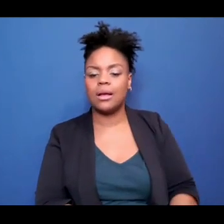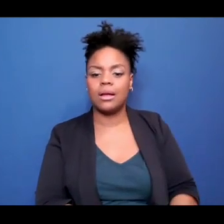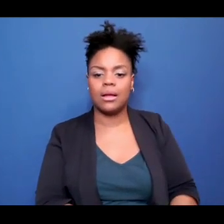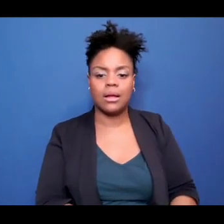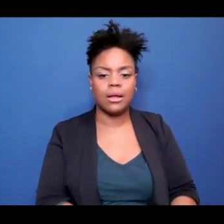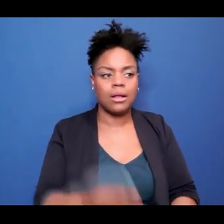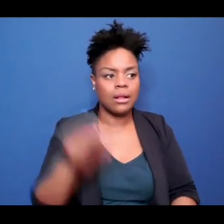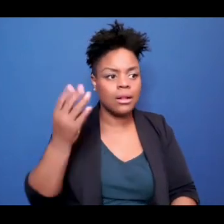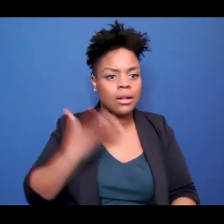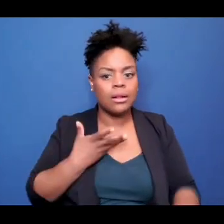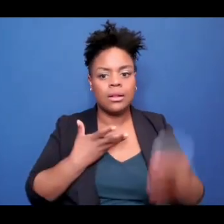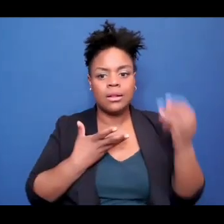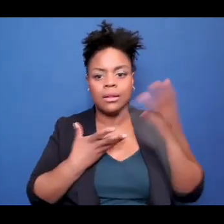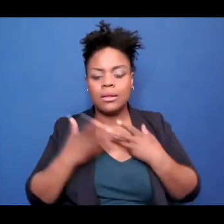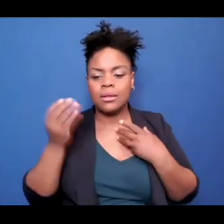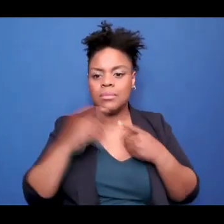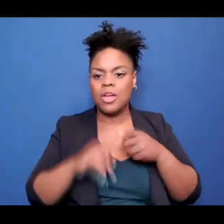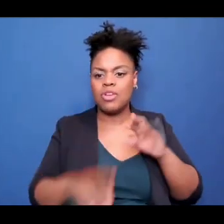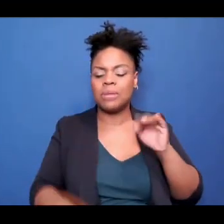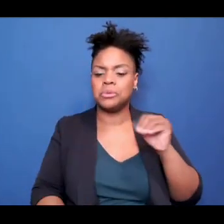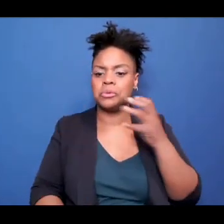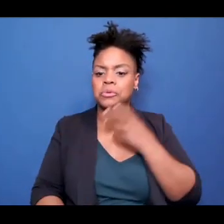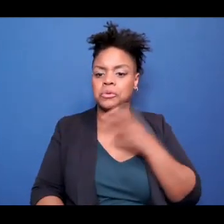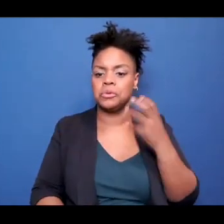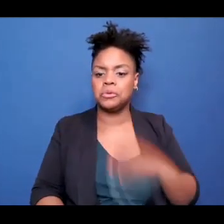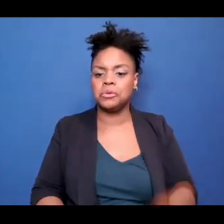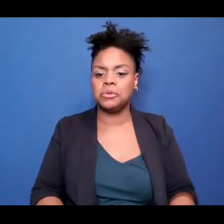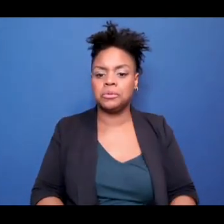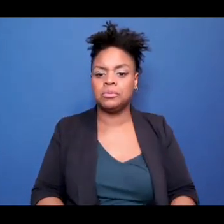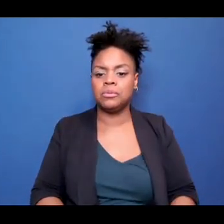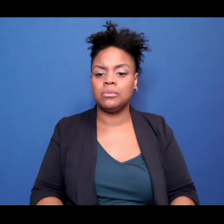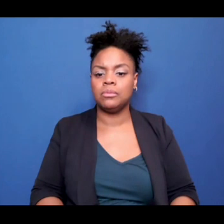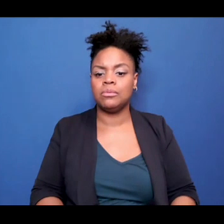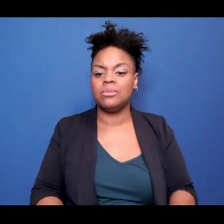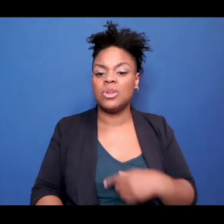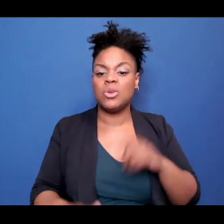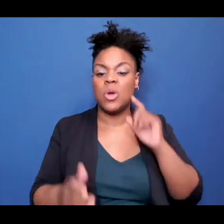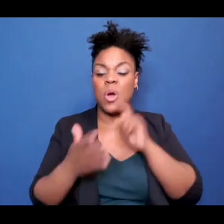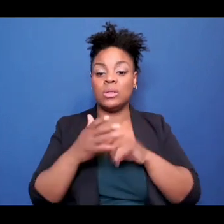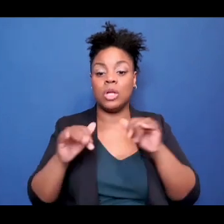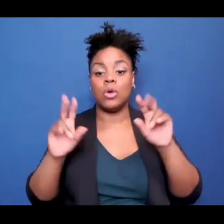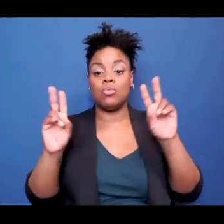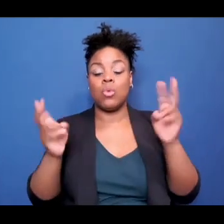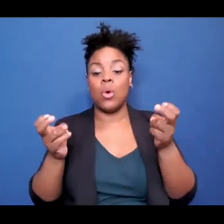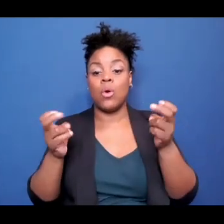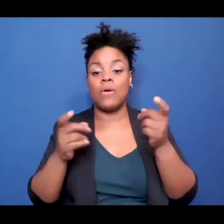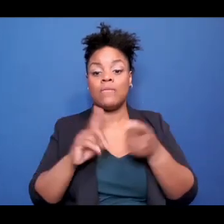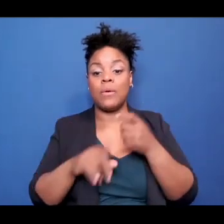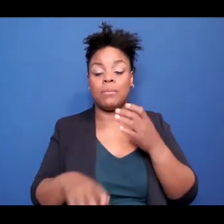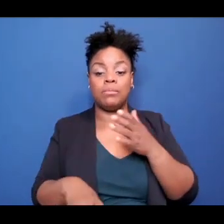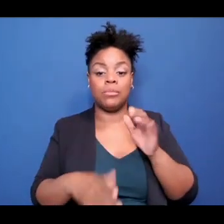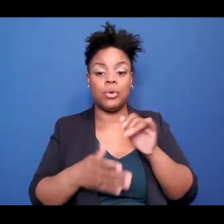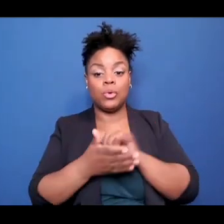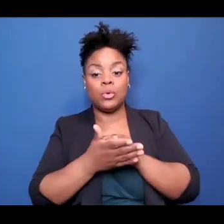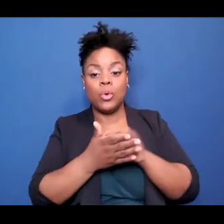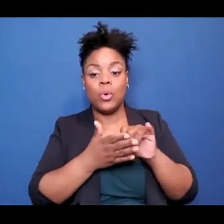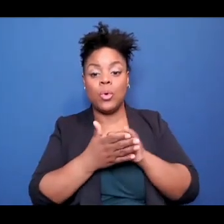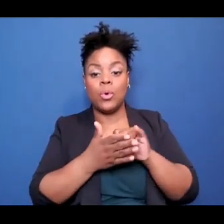SORT OF DAY TO DAY VERSION, RIGHT? SO AS BLACK RESPONDENTS IN OUR